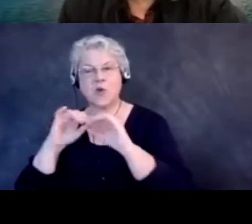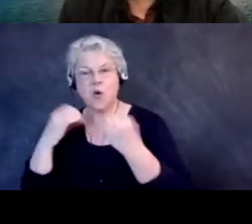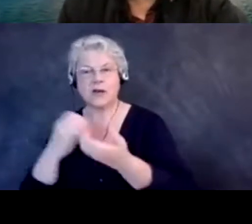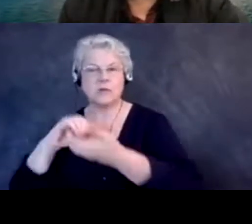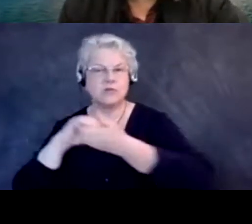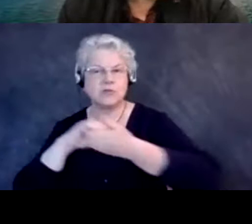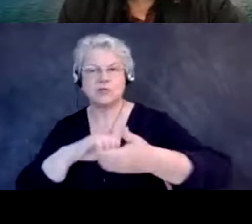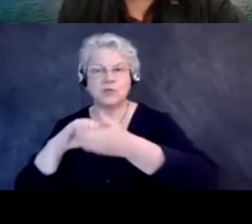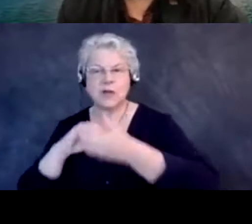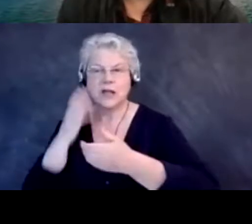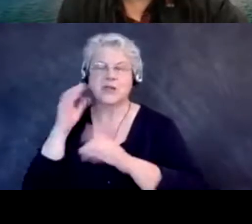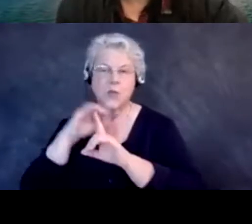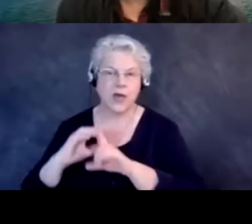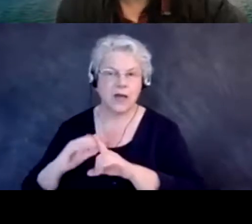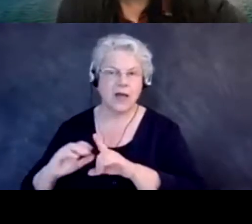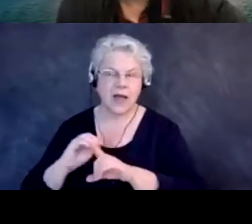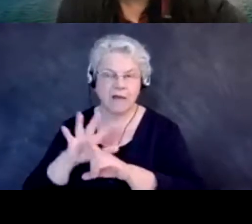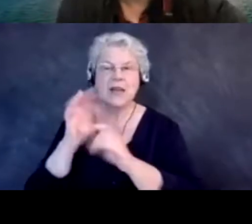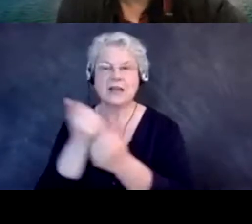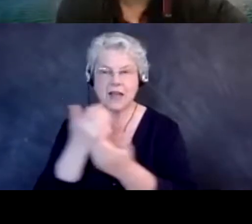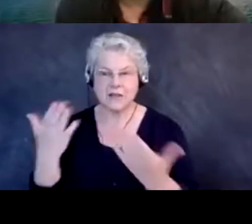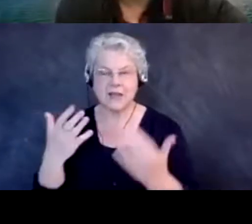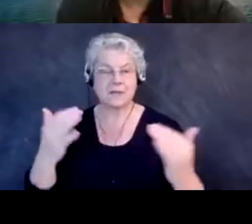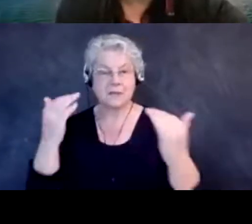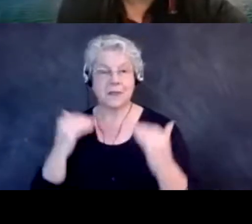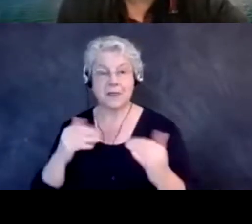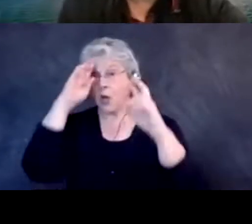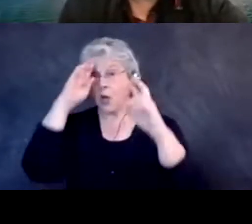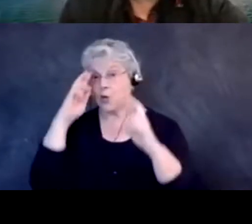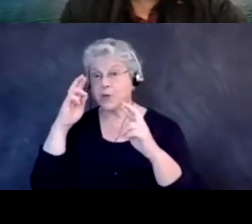everything. Another is Yahguudang - to have respect, to do all acts with respect.